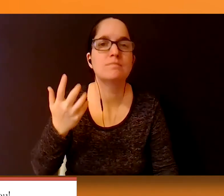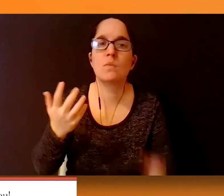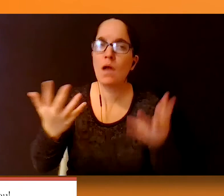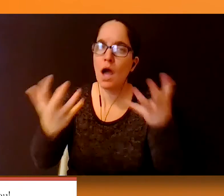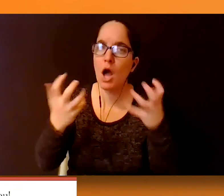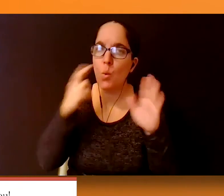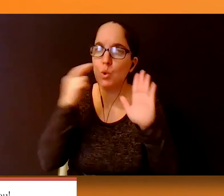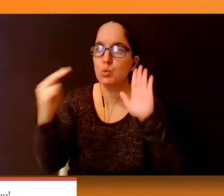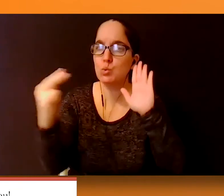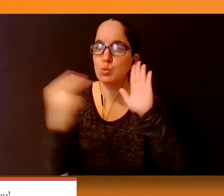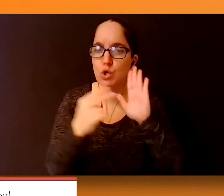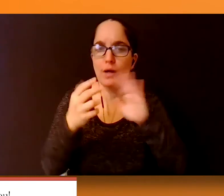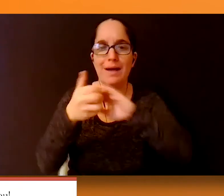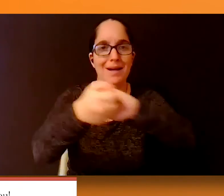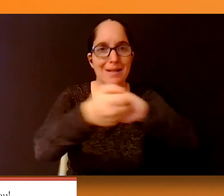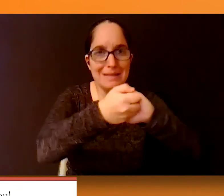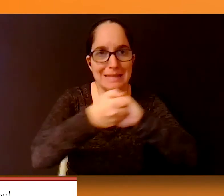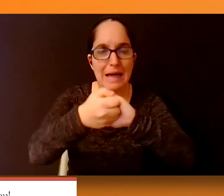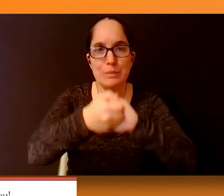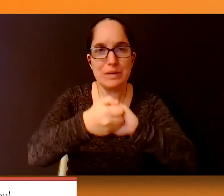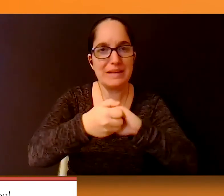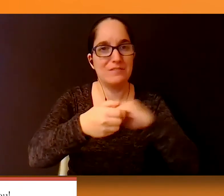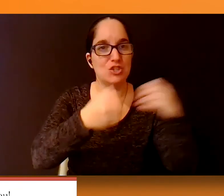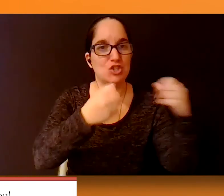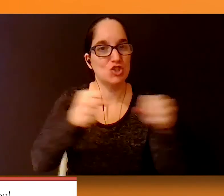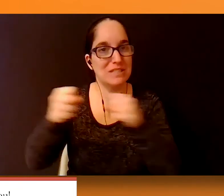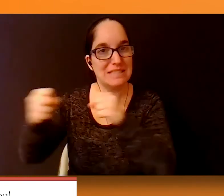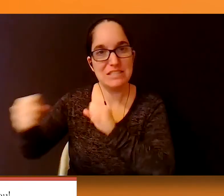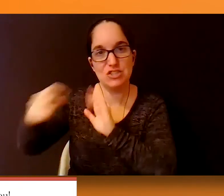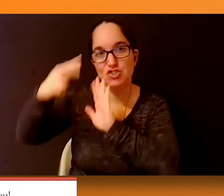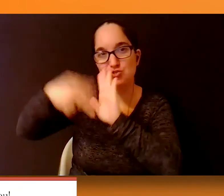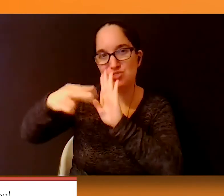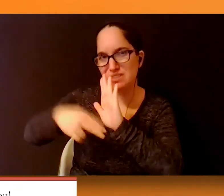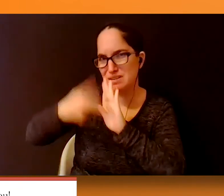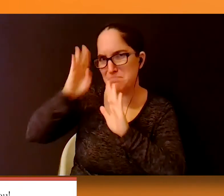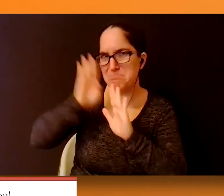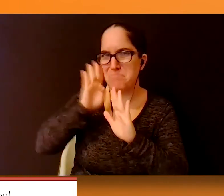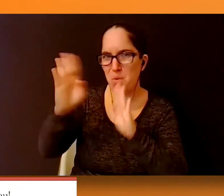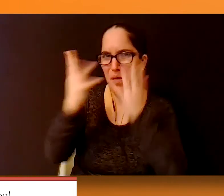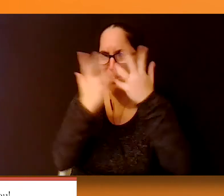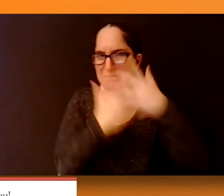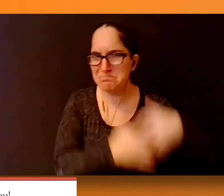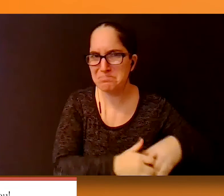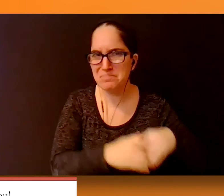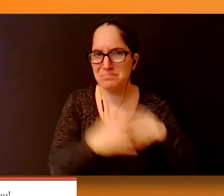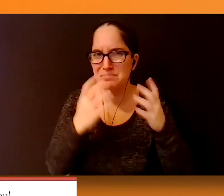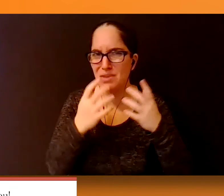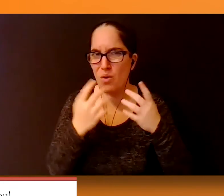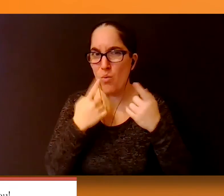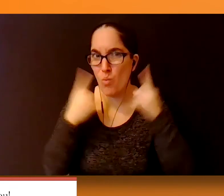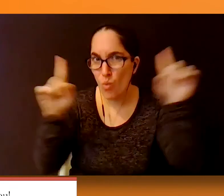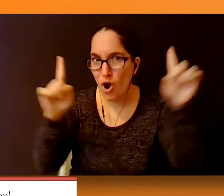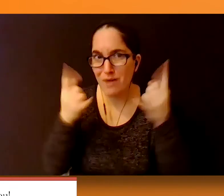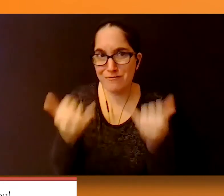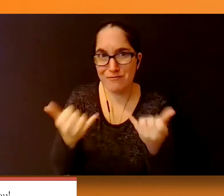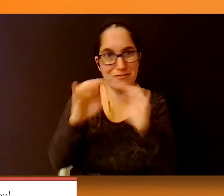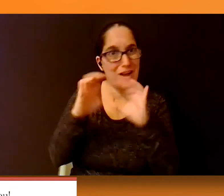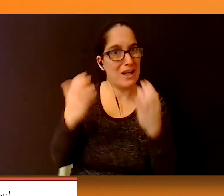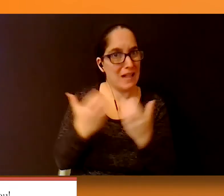maybe you were like, "Oh, I want to look at "collaborative strategic reading, but I'm not really sure how it'd work in my classroom." You can come to us and that's what we'll do.